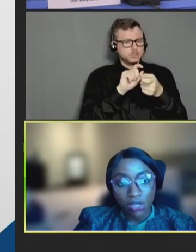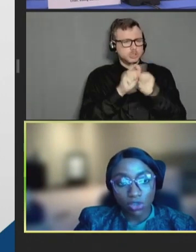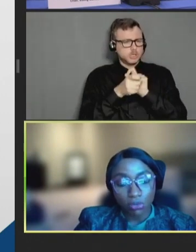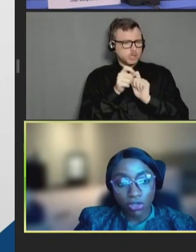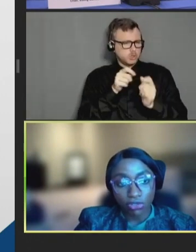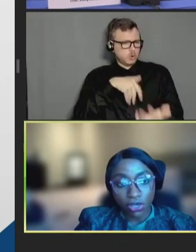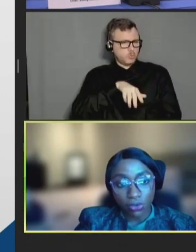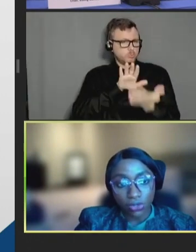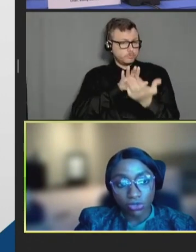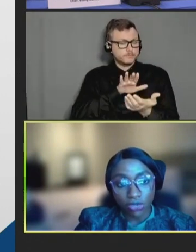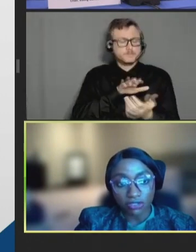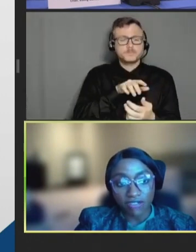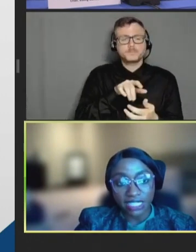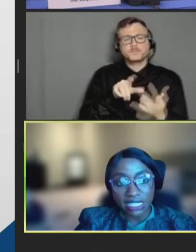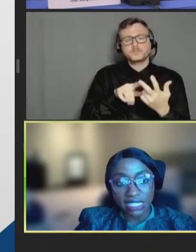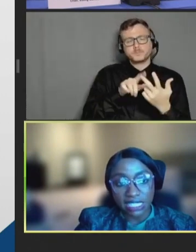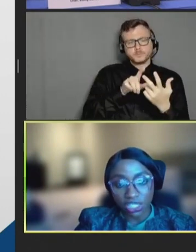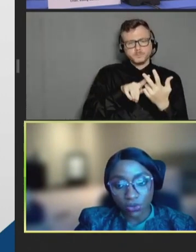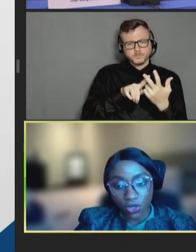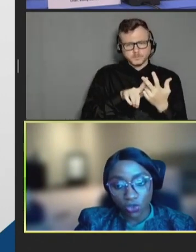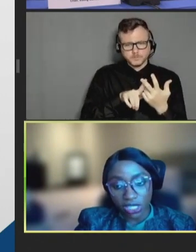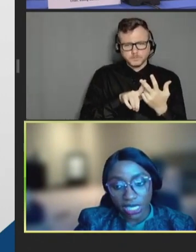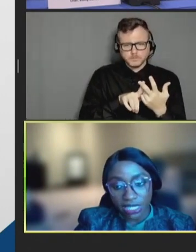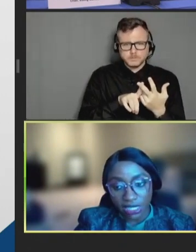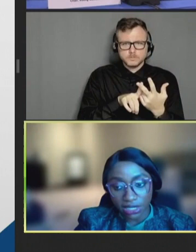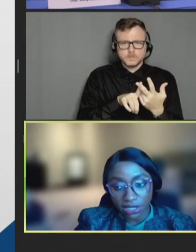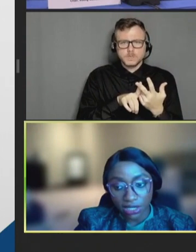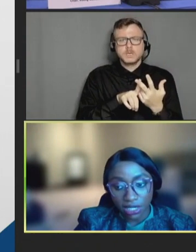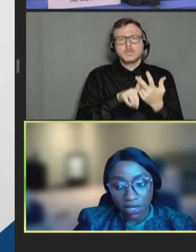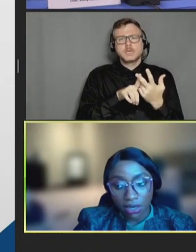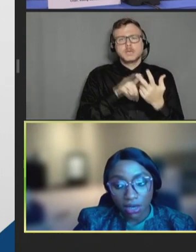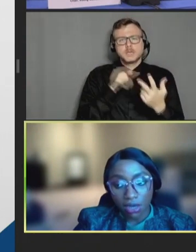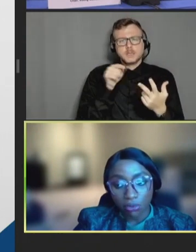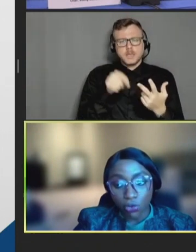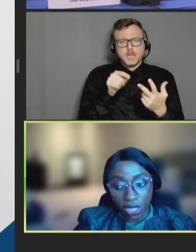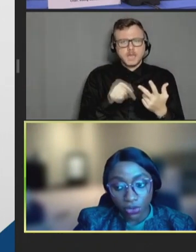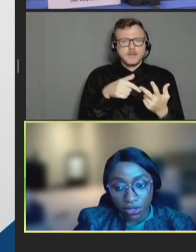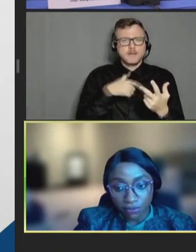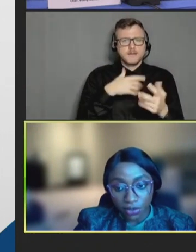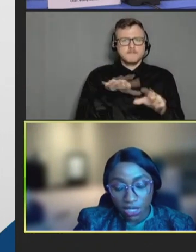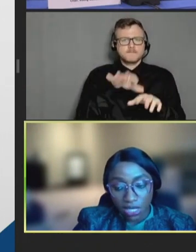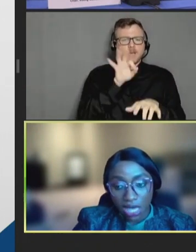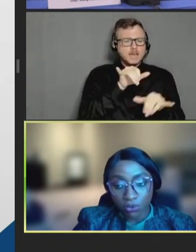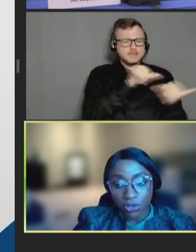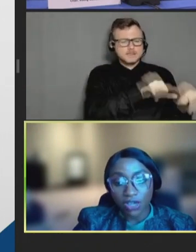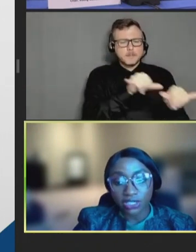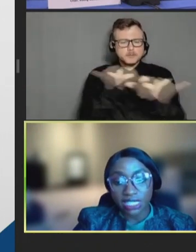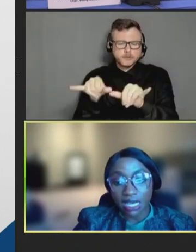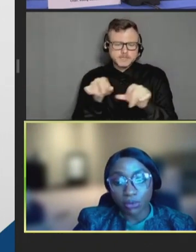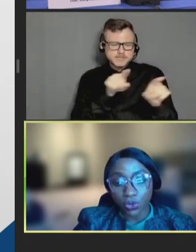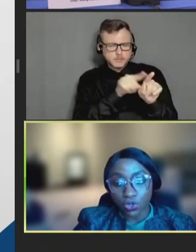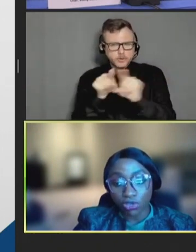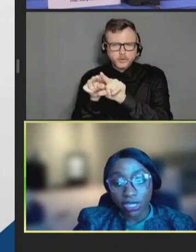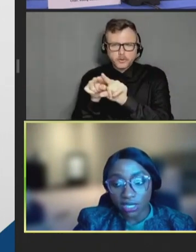Number three is around finding synergies with the COVID-19 rollout. And we found examples -- great